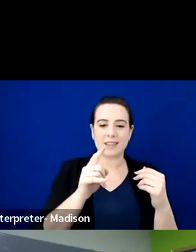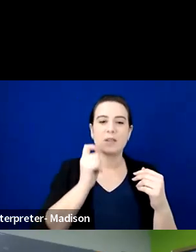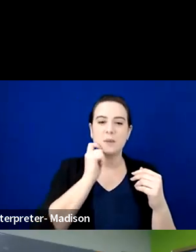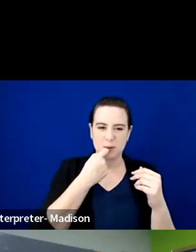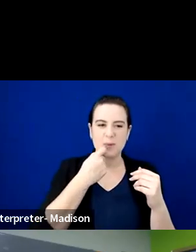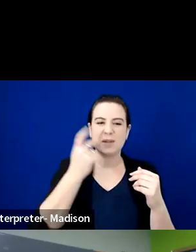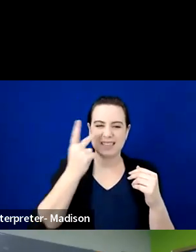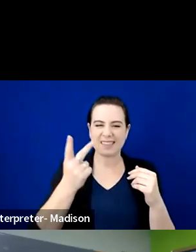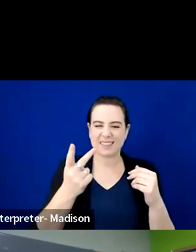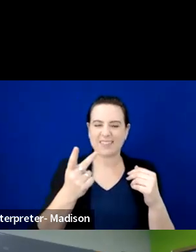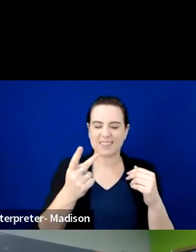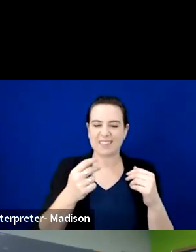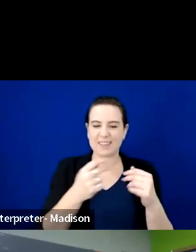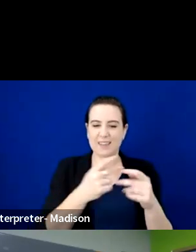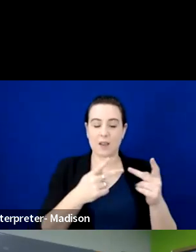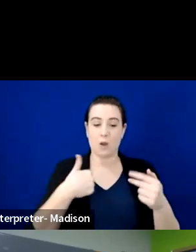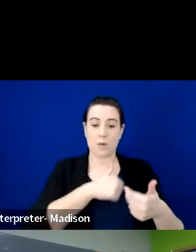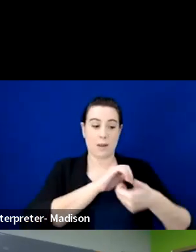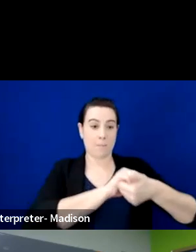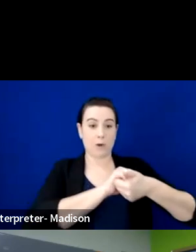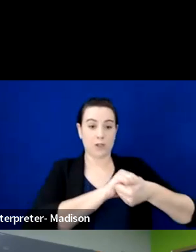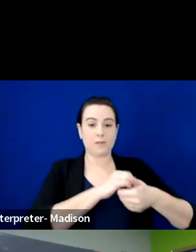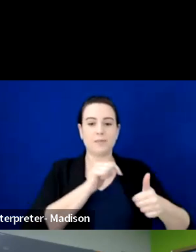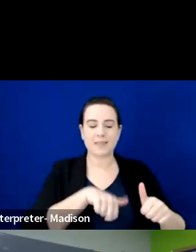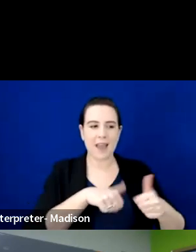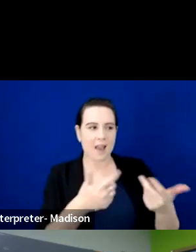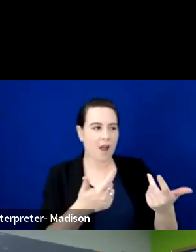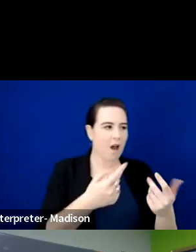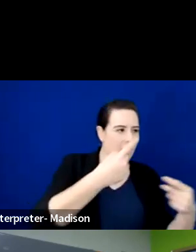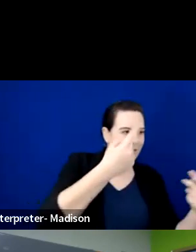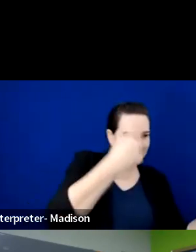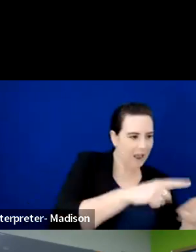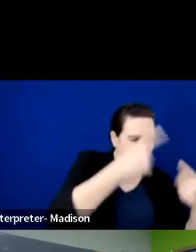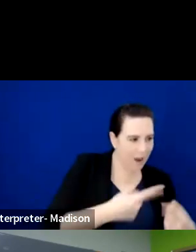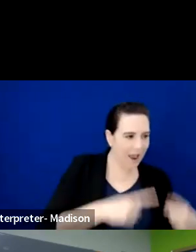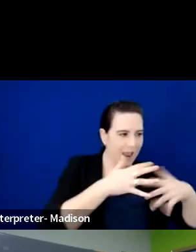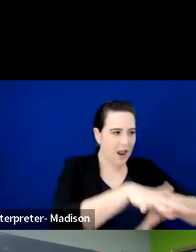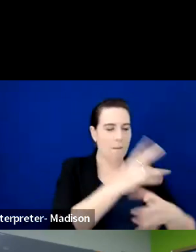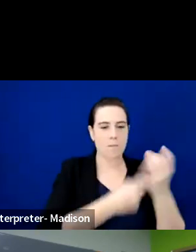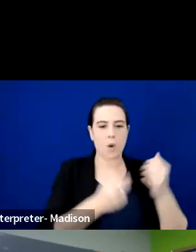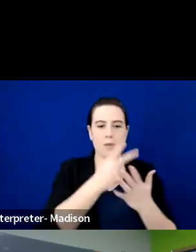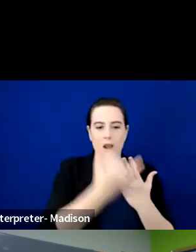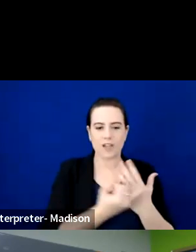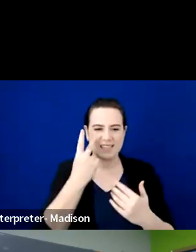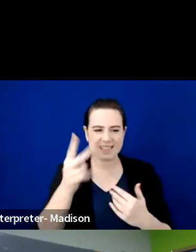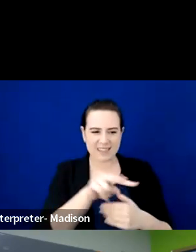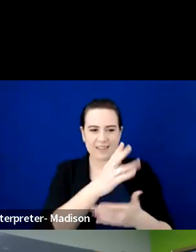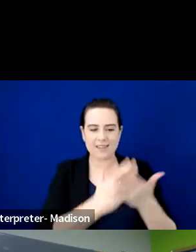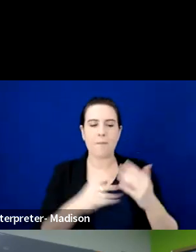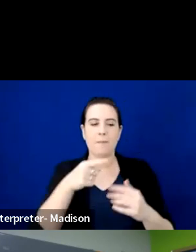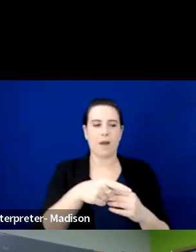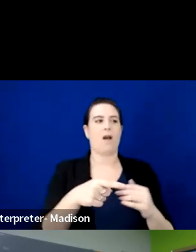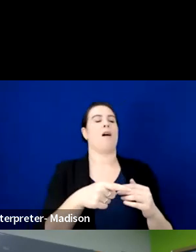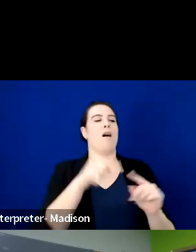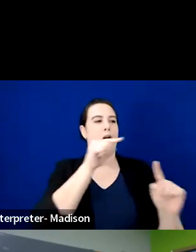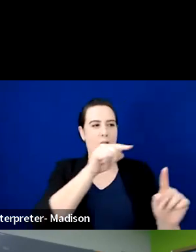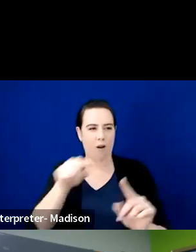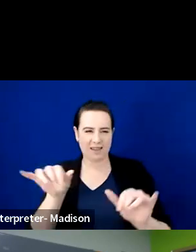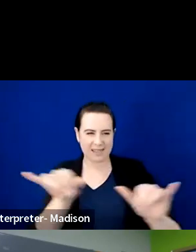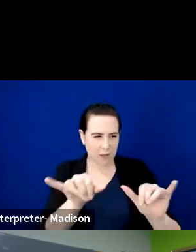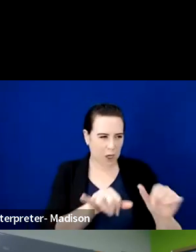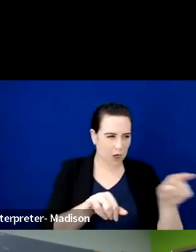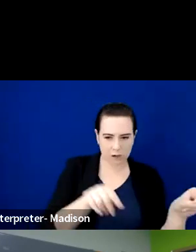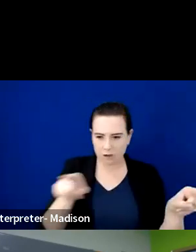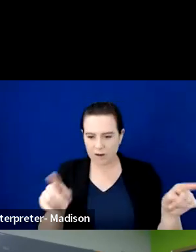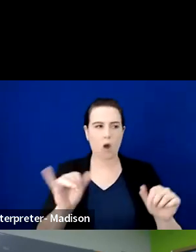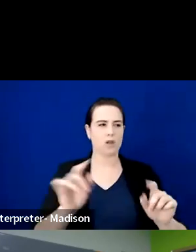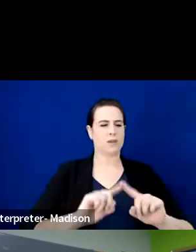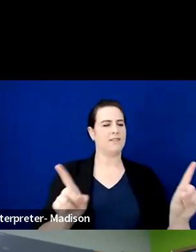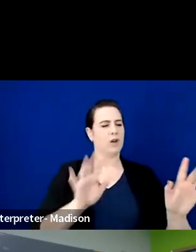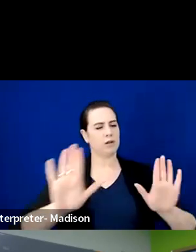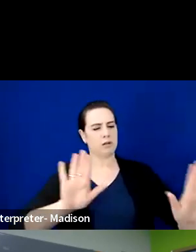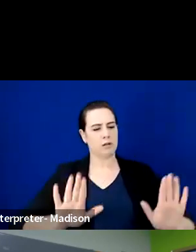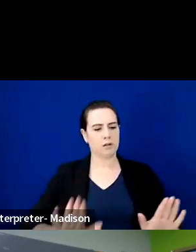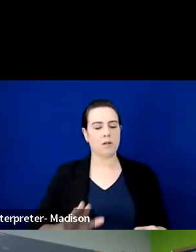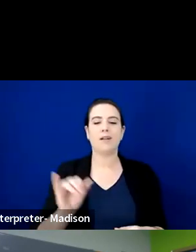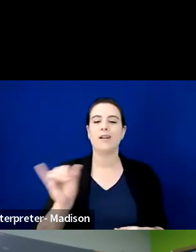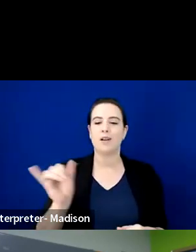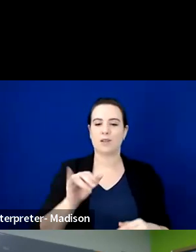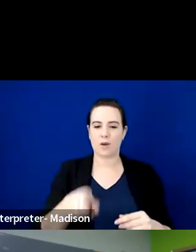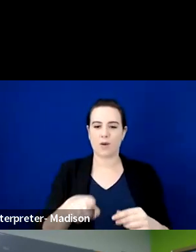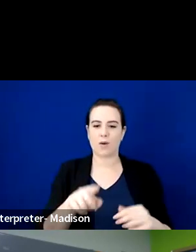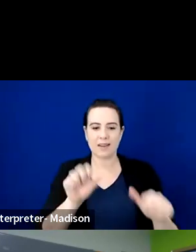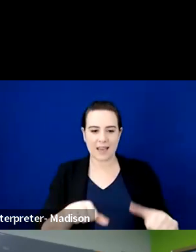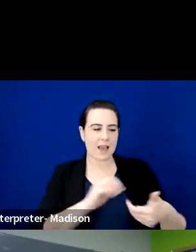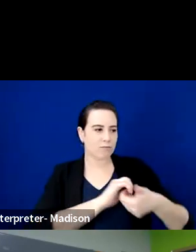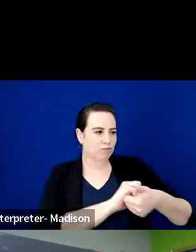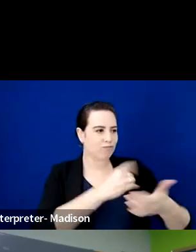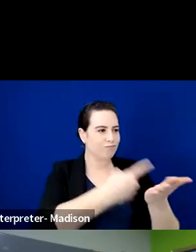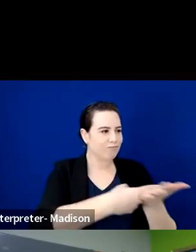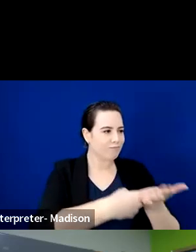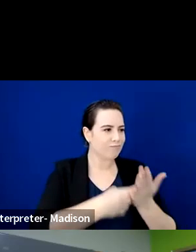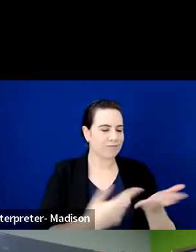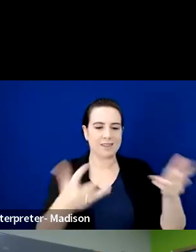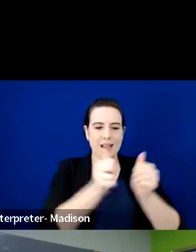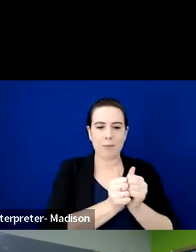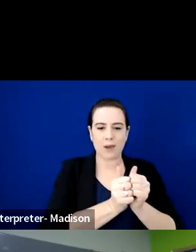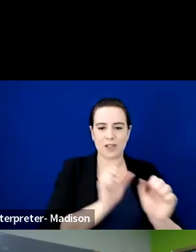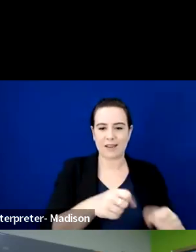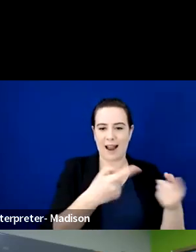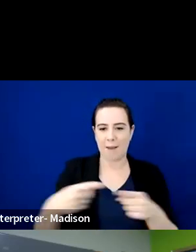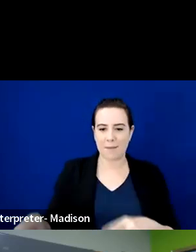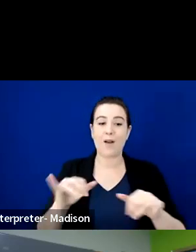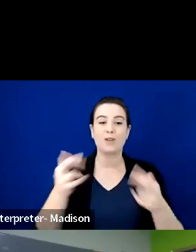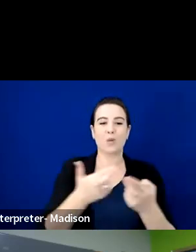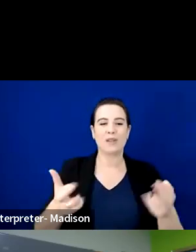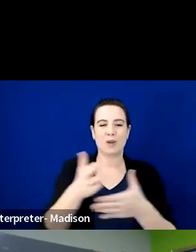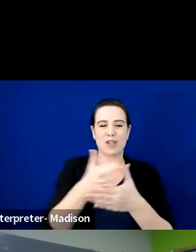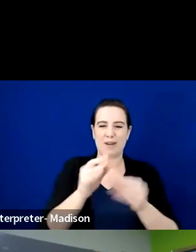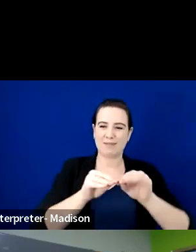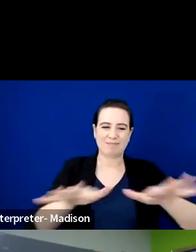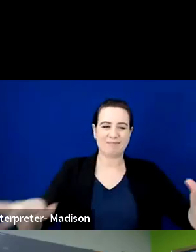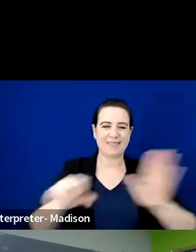Thank you for that overview, Dawn.